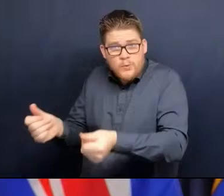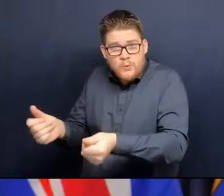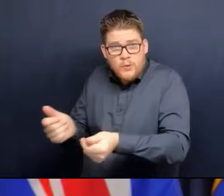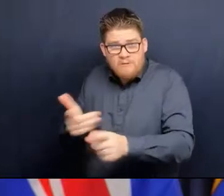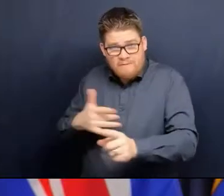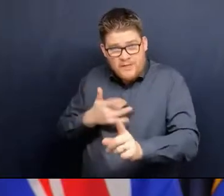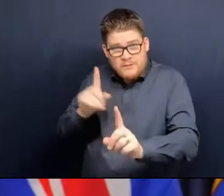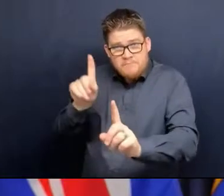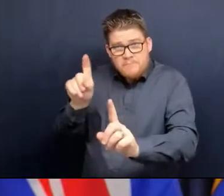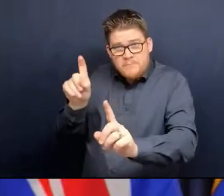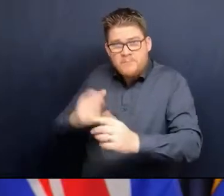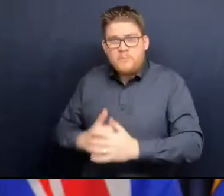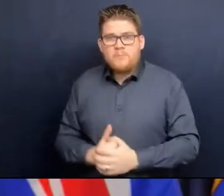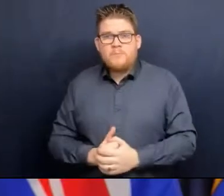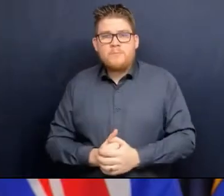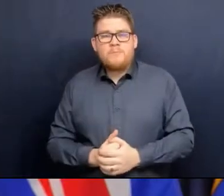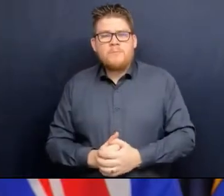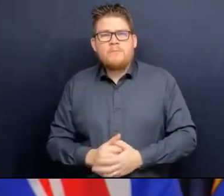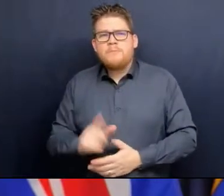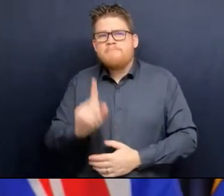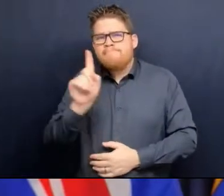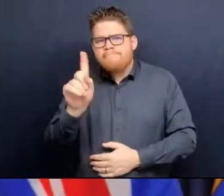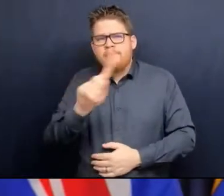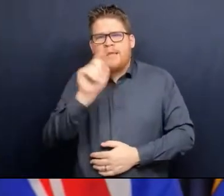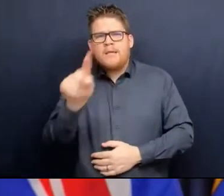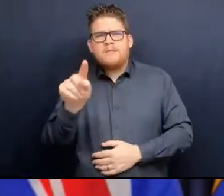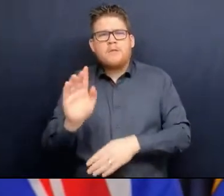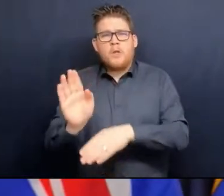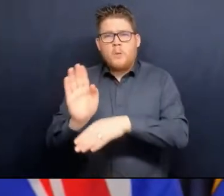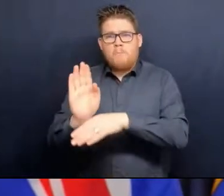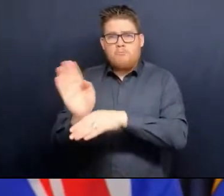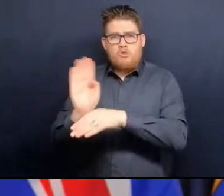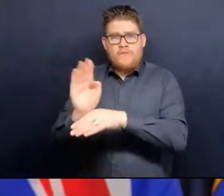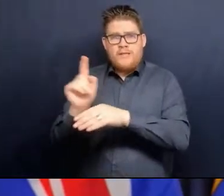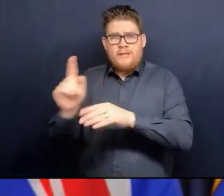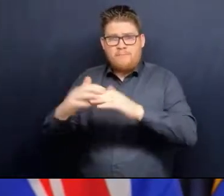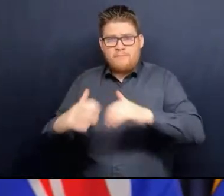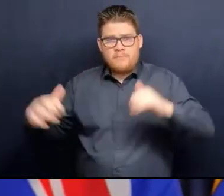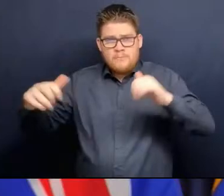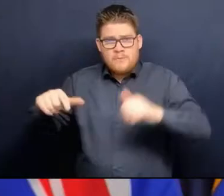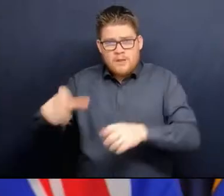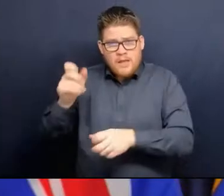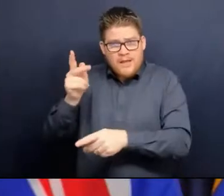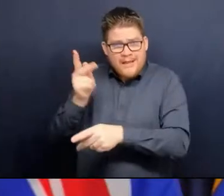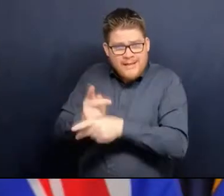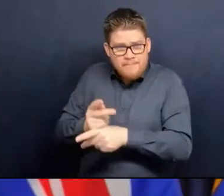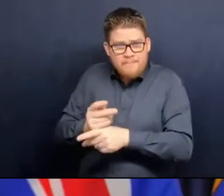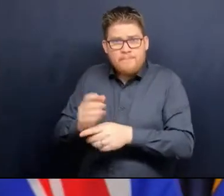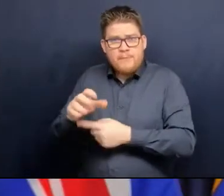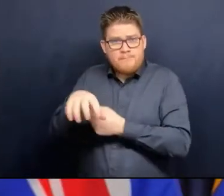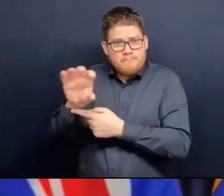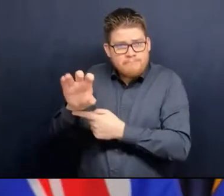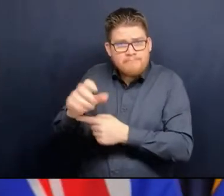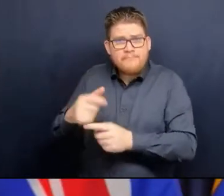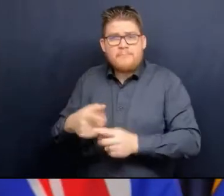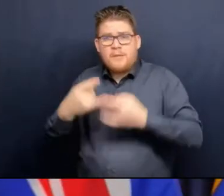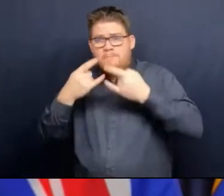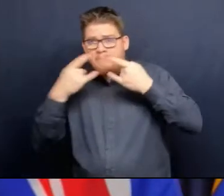province? When these changes come in place for Different businesses or retailers to keep